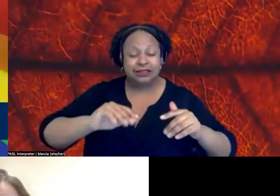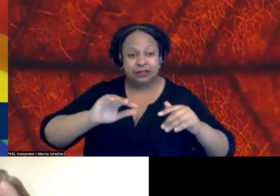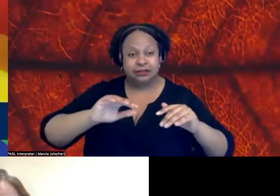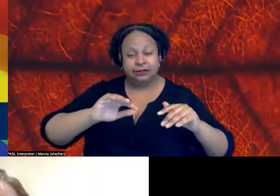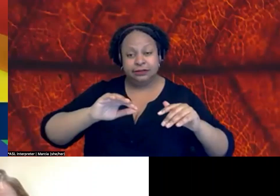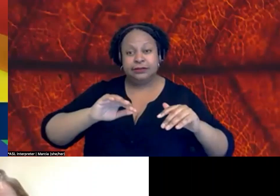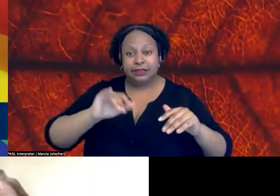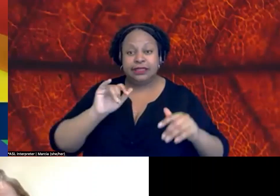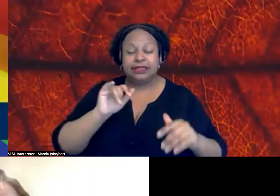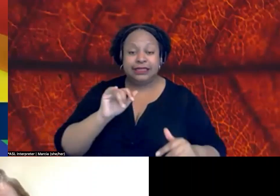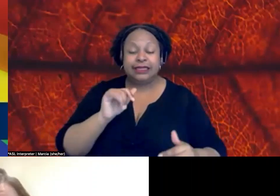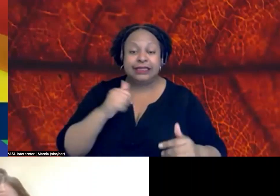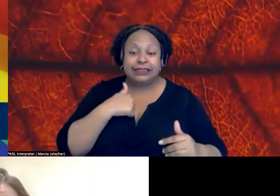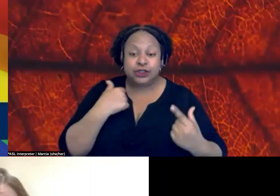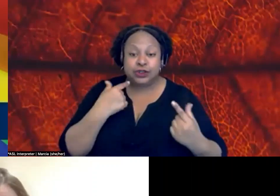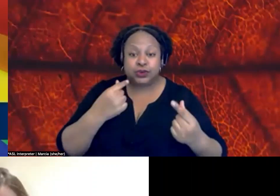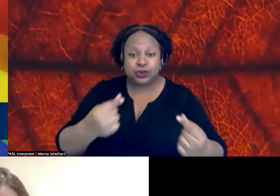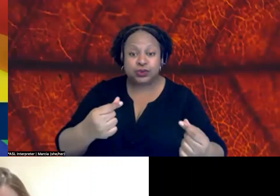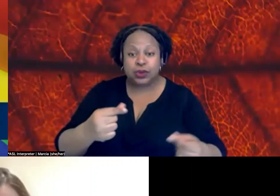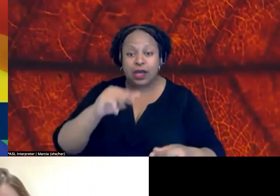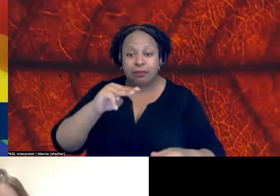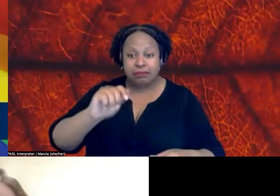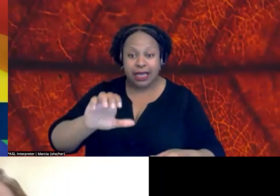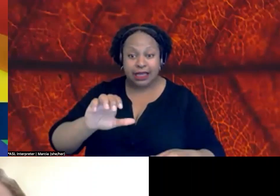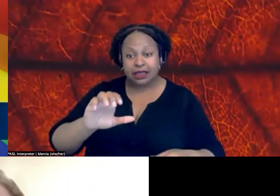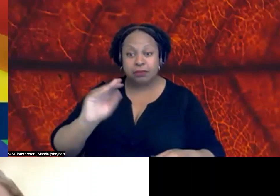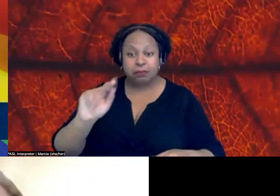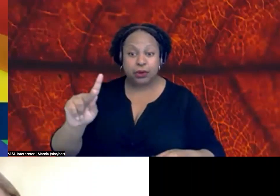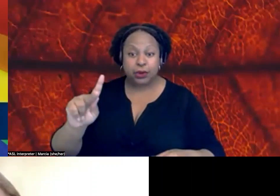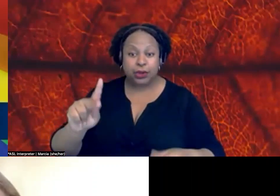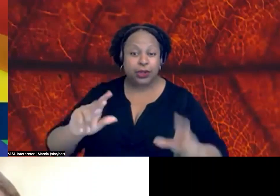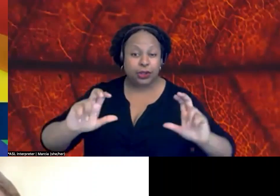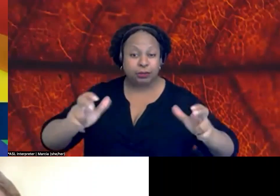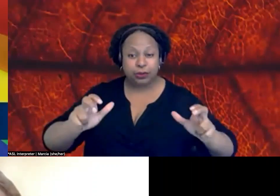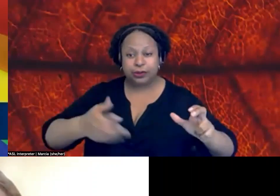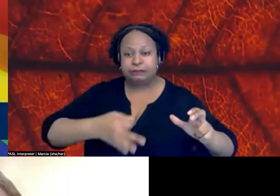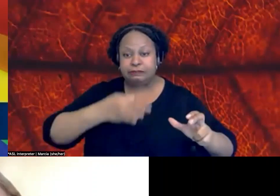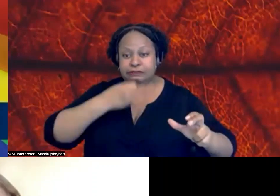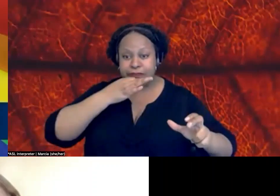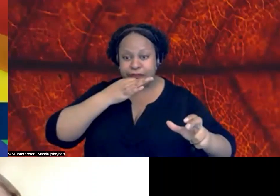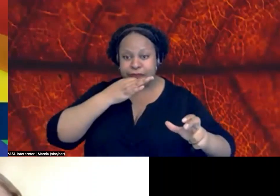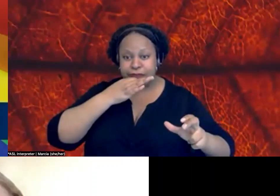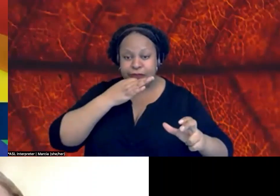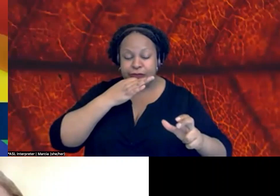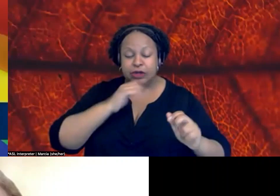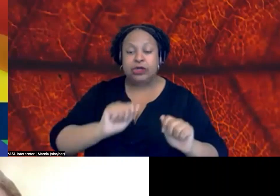I have the MacBook computer, which is very good at screen mirroring, and Apple TV.